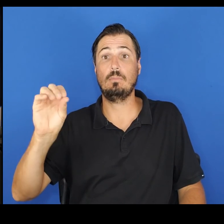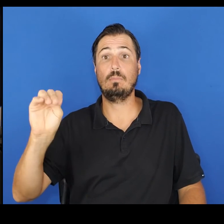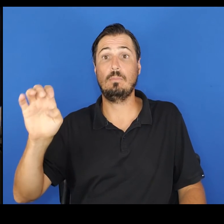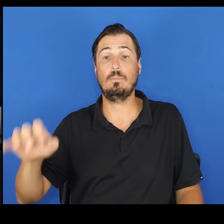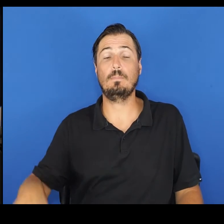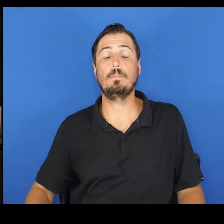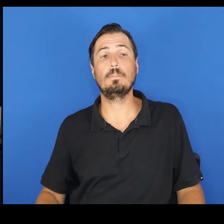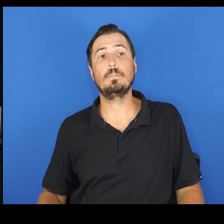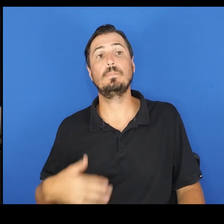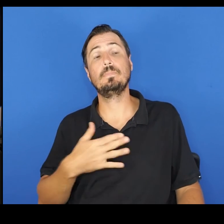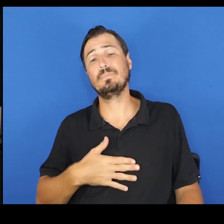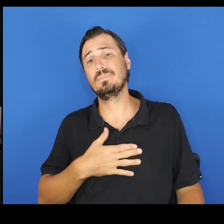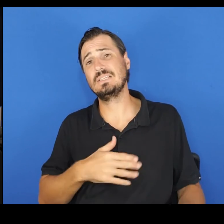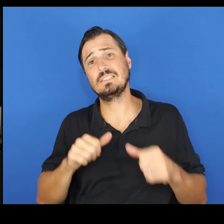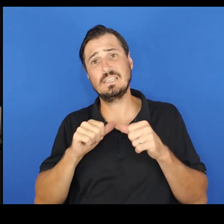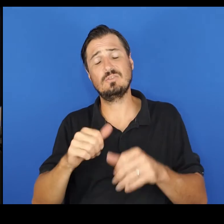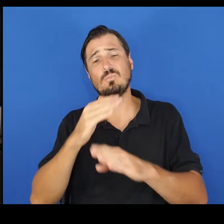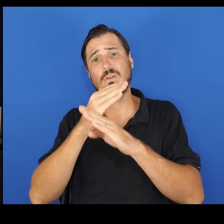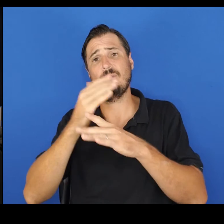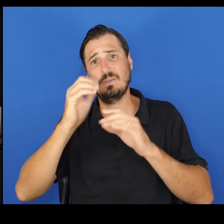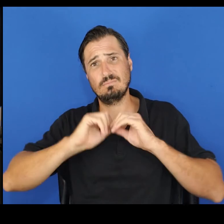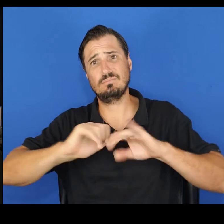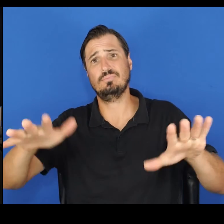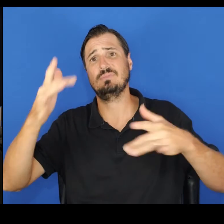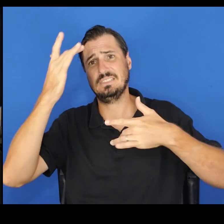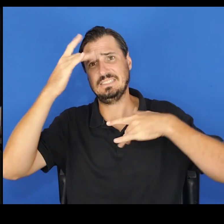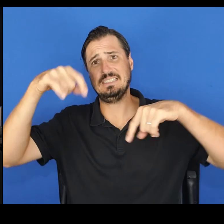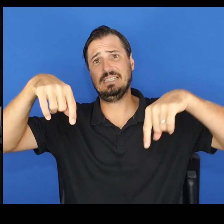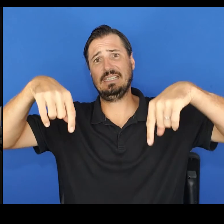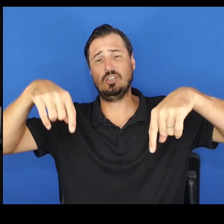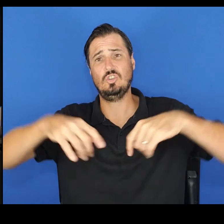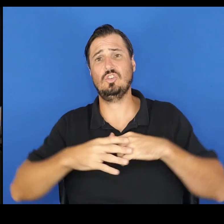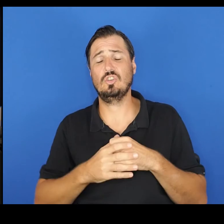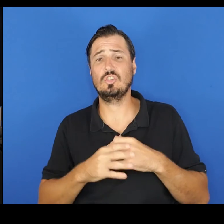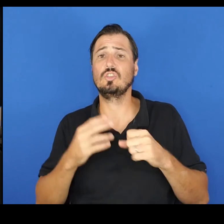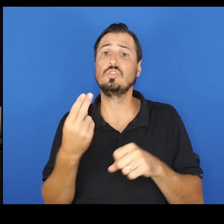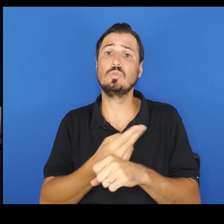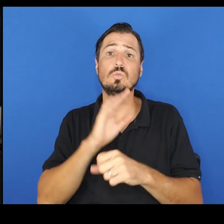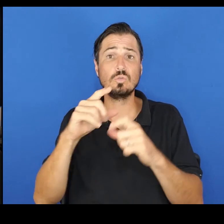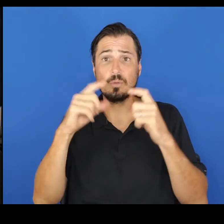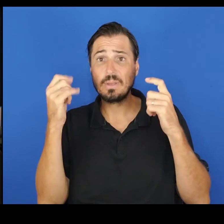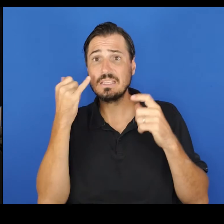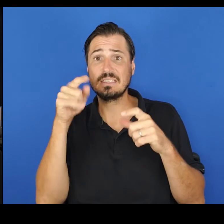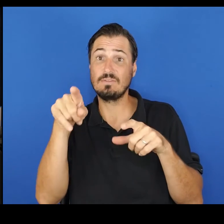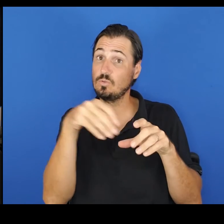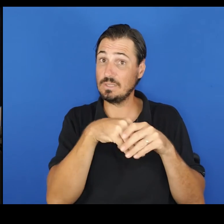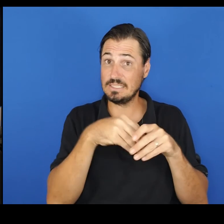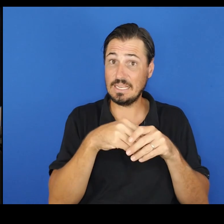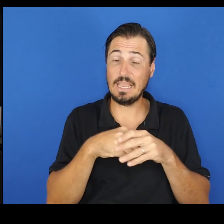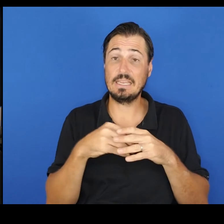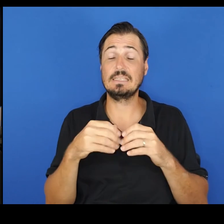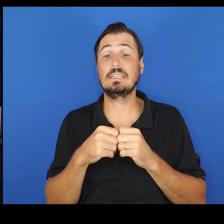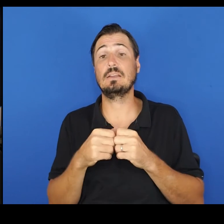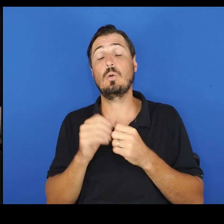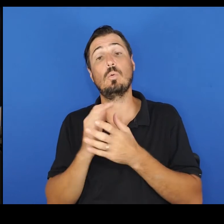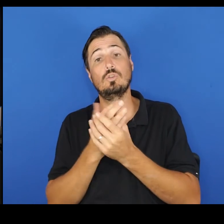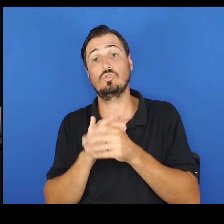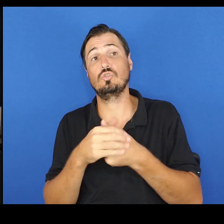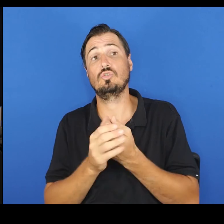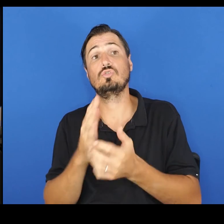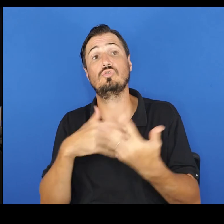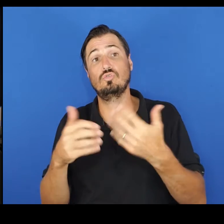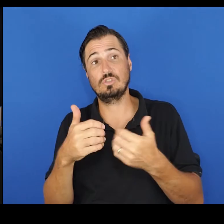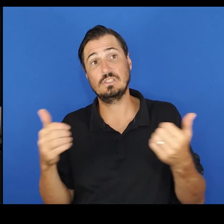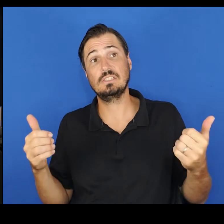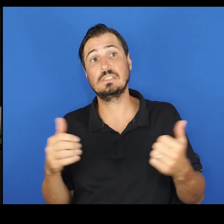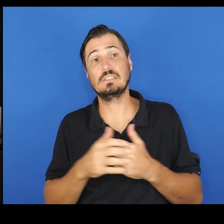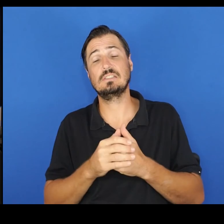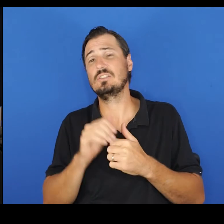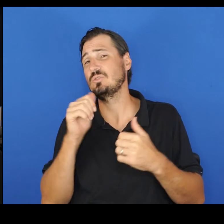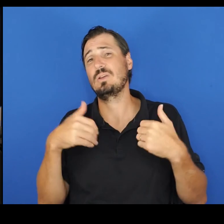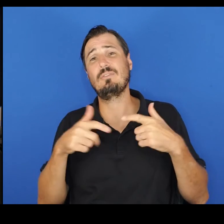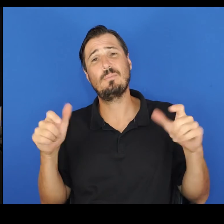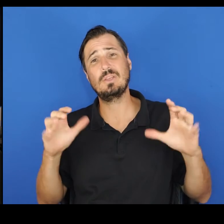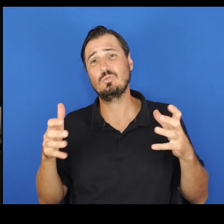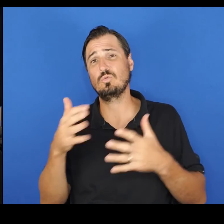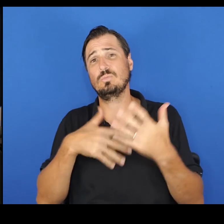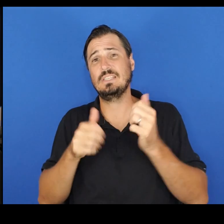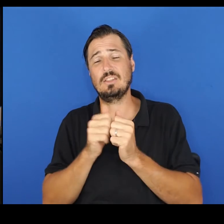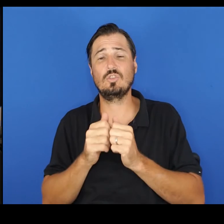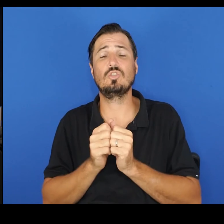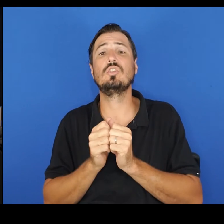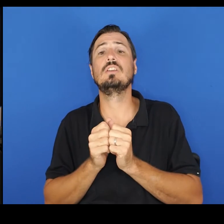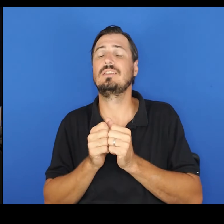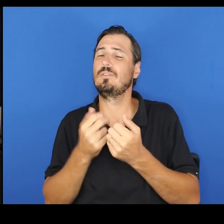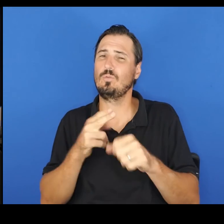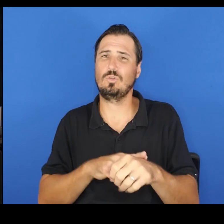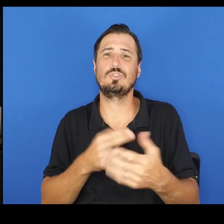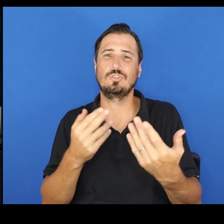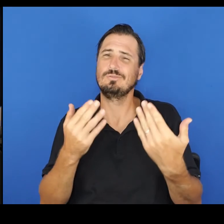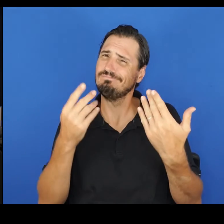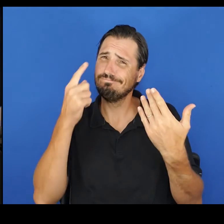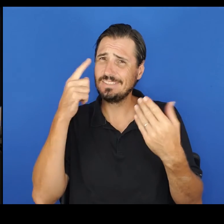Please continue to help prevent the spread of COVID-19 on our island. Wear your masks when indoors. Wash your hands, keep your distance, avoid large gatherings and of course, consider